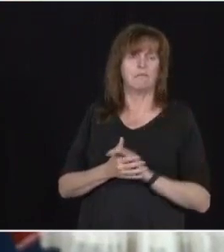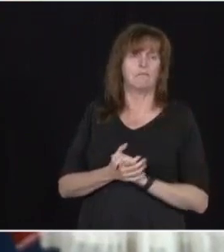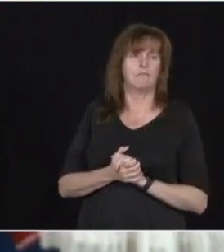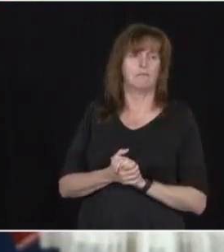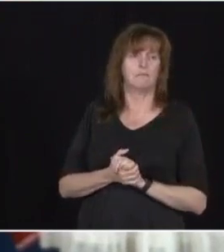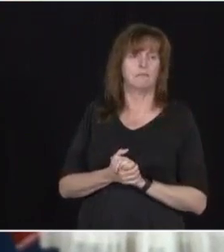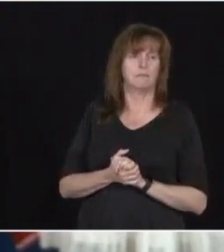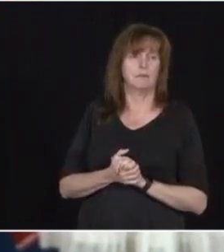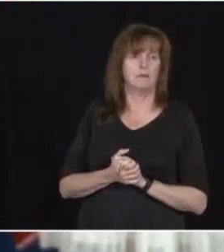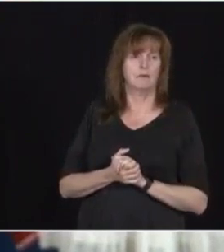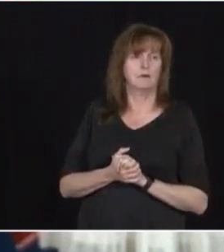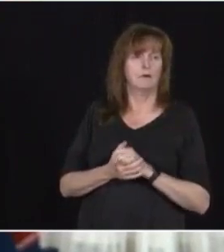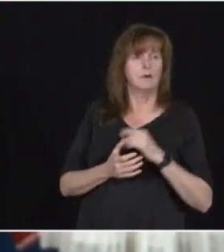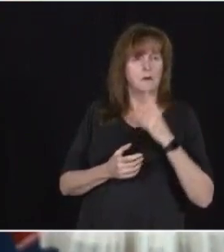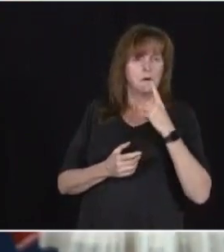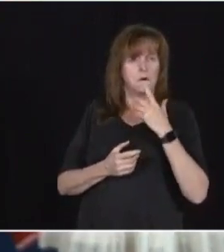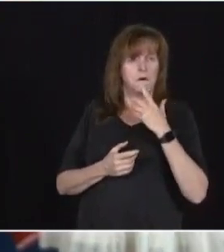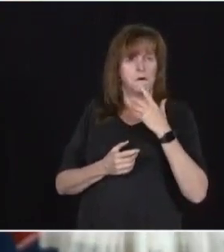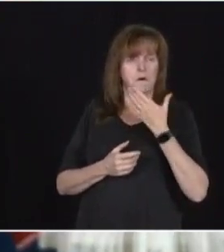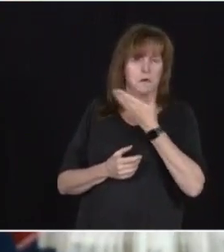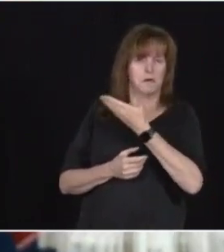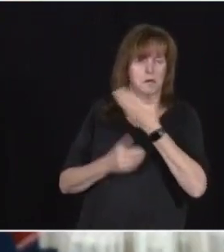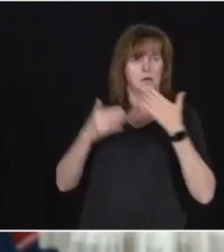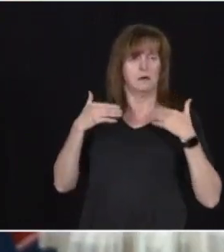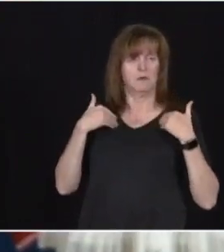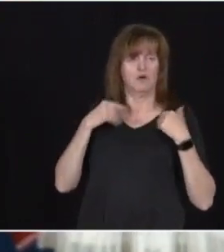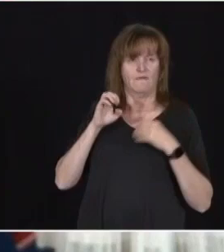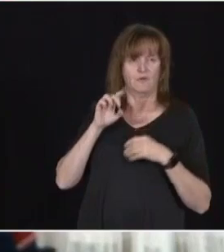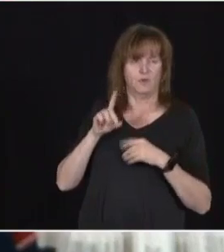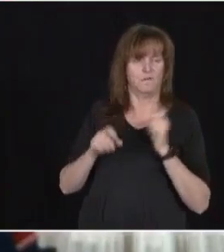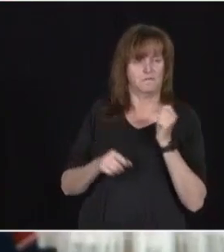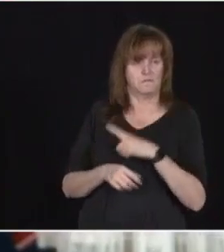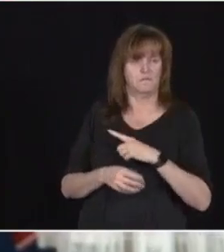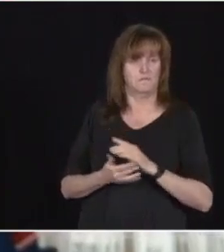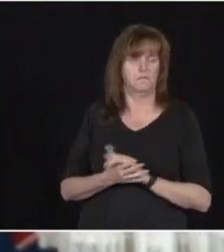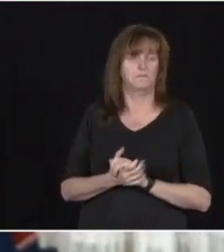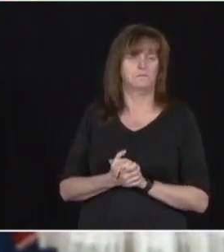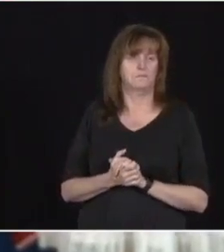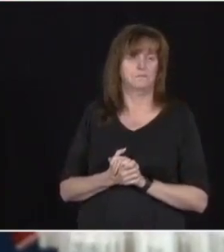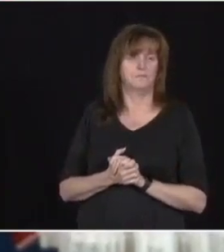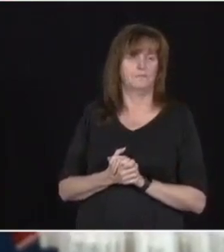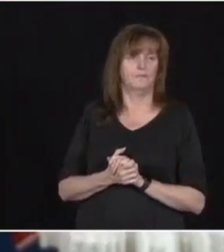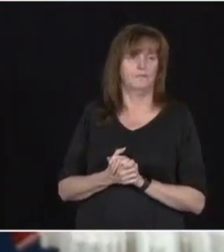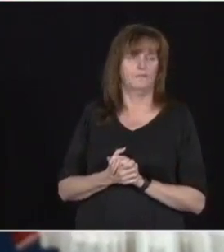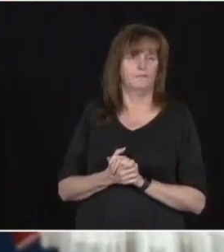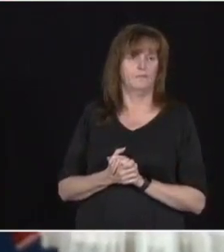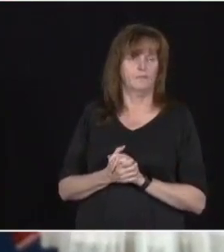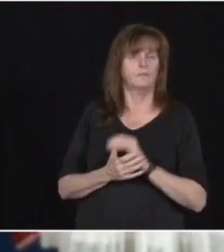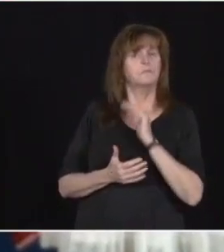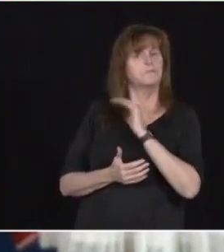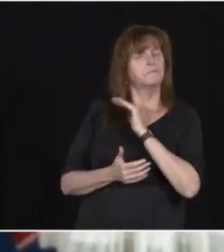I think perhaps the education minister might be best to answer these questions. Hello,